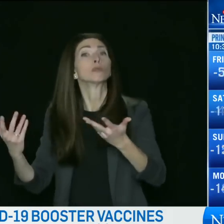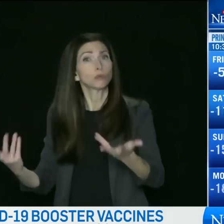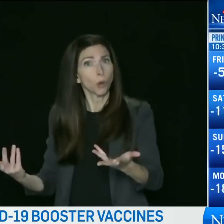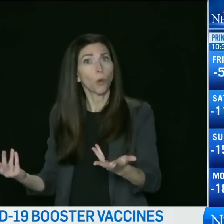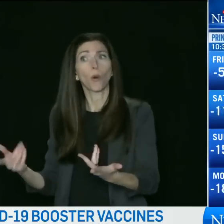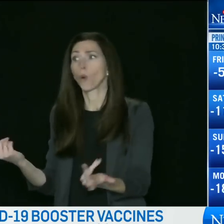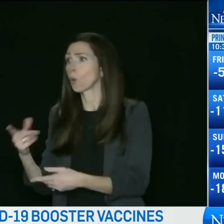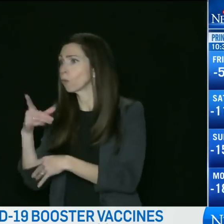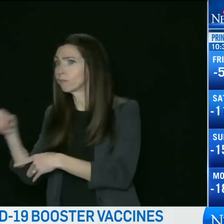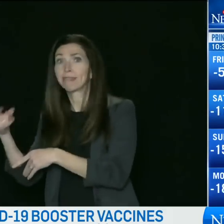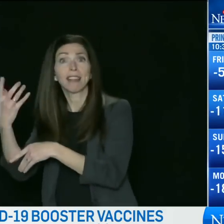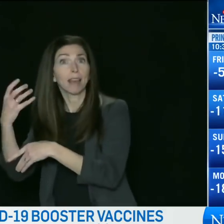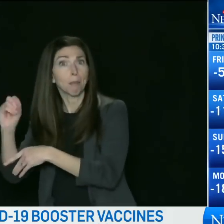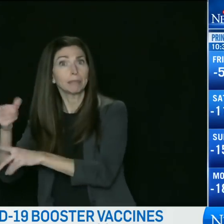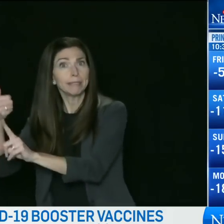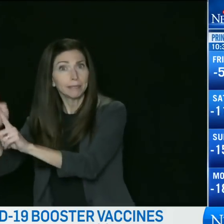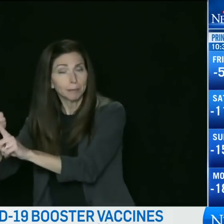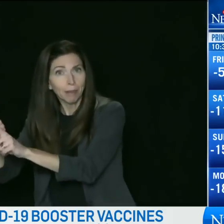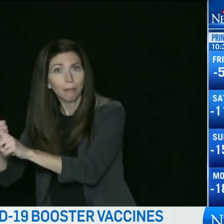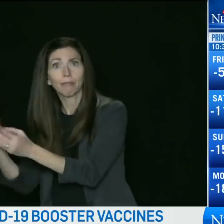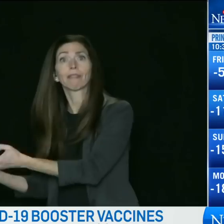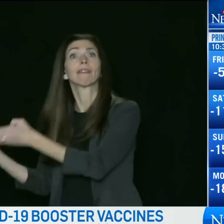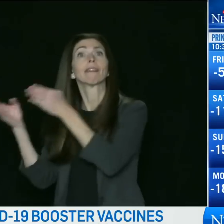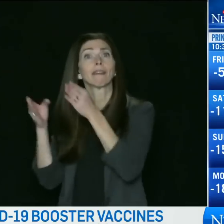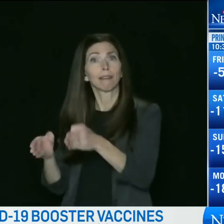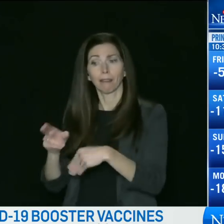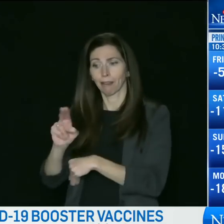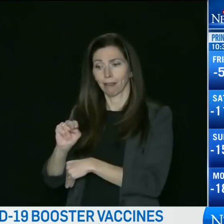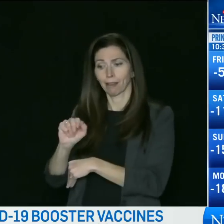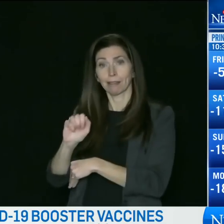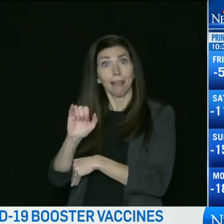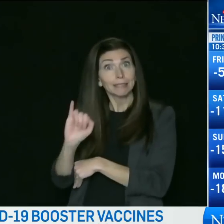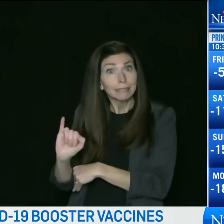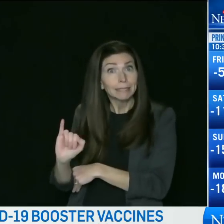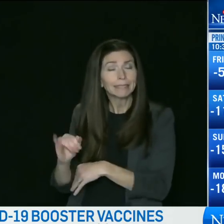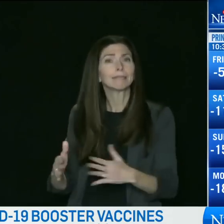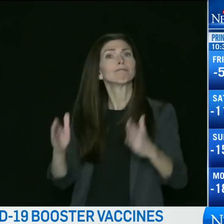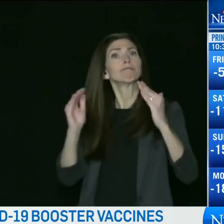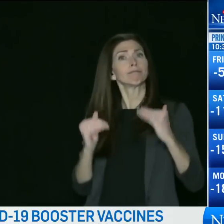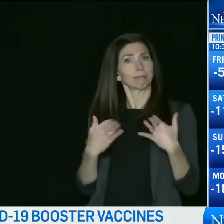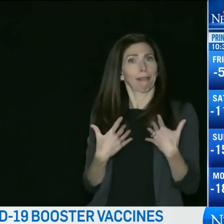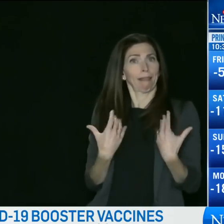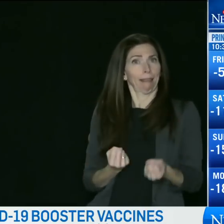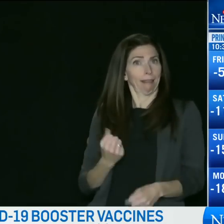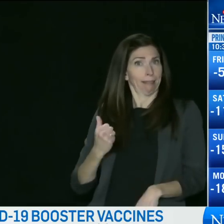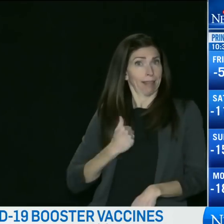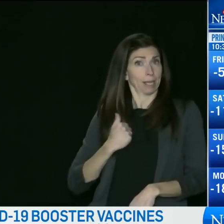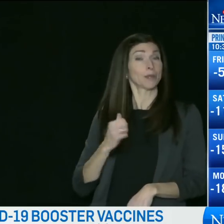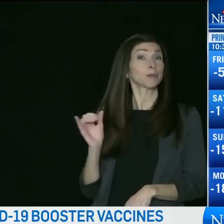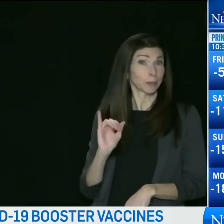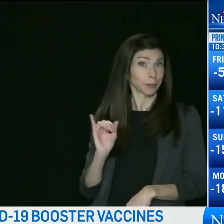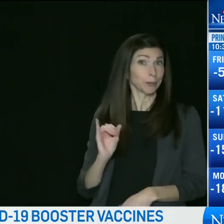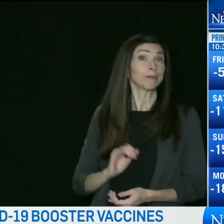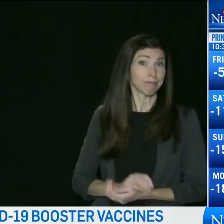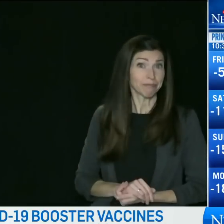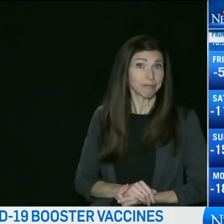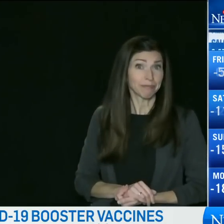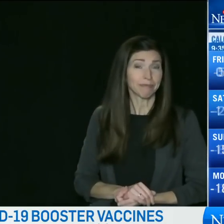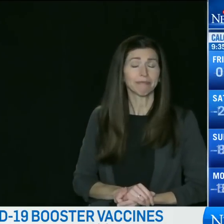AT A SIX-MONTH INTERVAL. THIS IS WHAT WAS PREDOMINANTLY REED VIEWED BY HEALTH CANADA AND